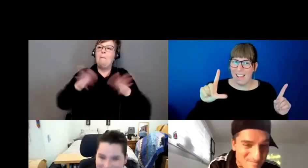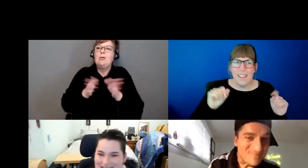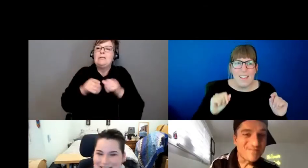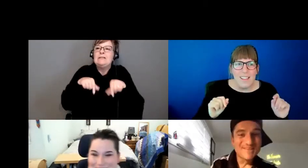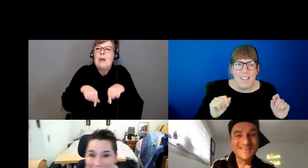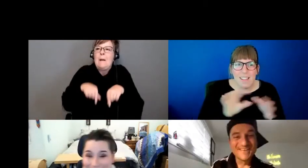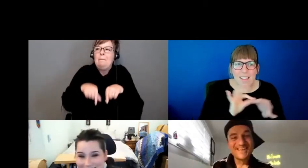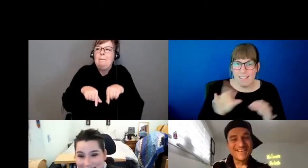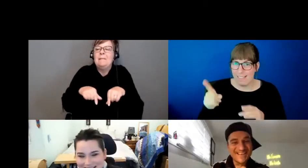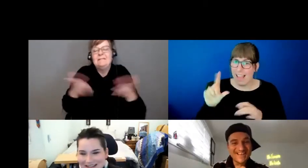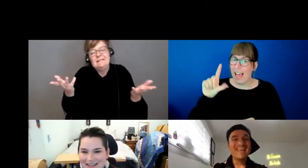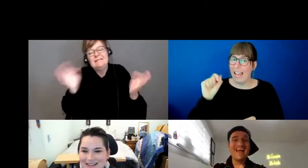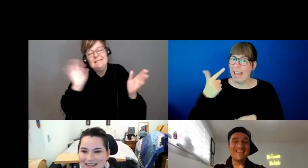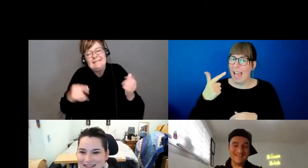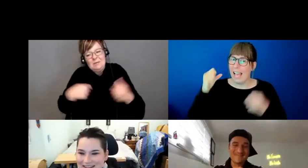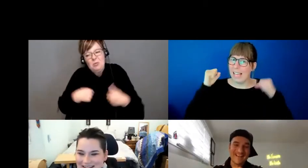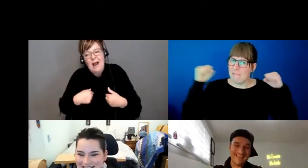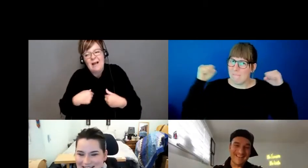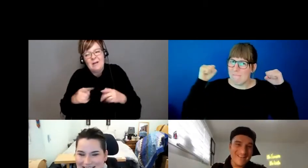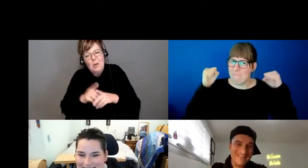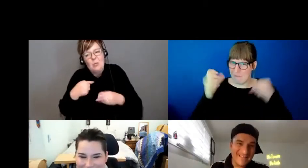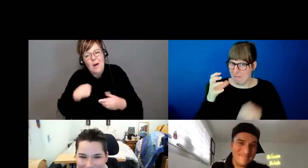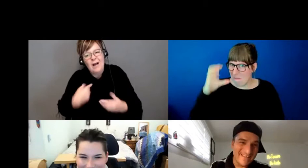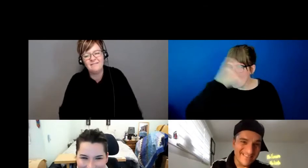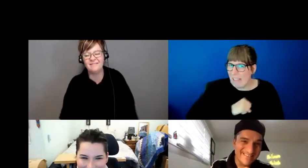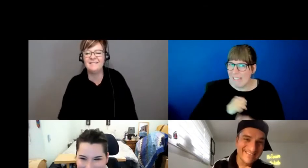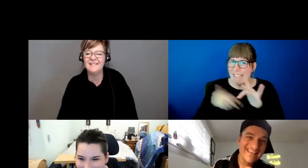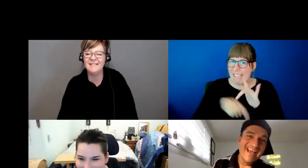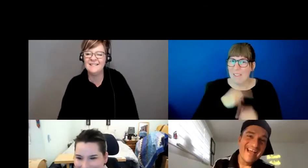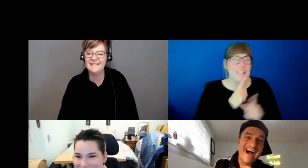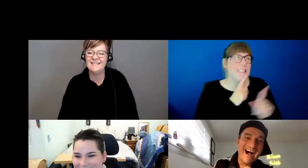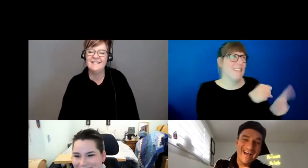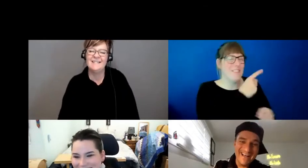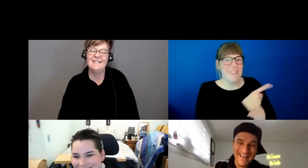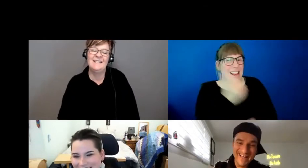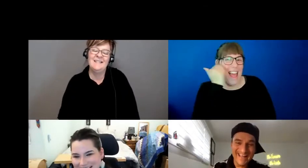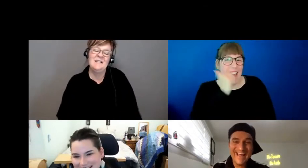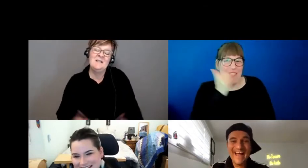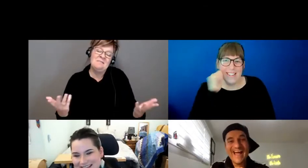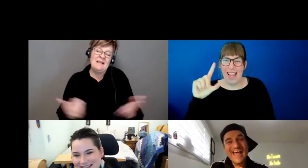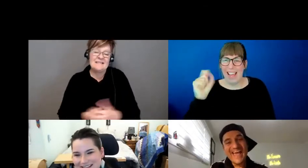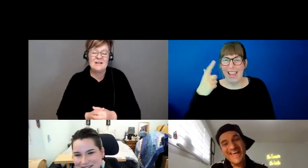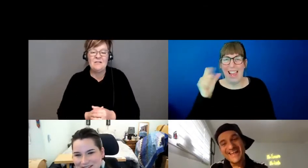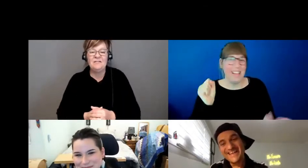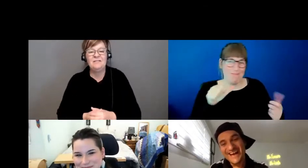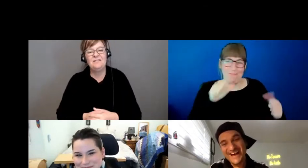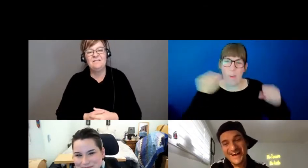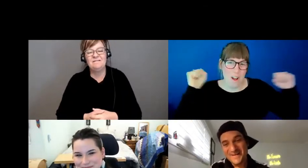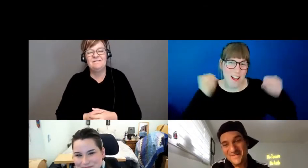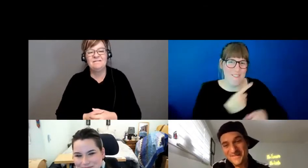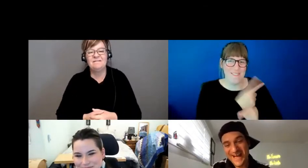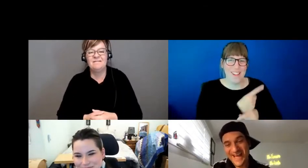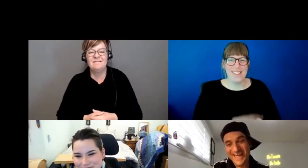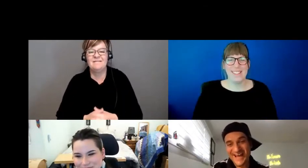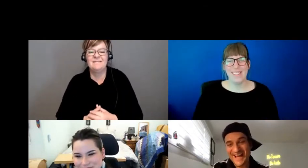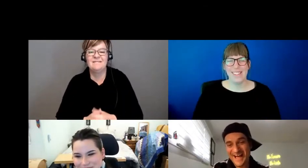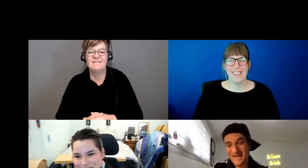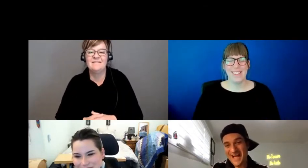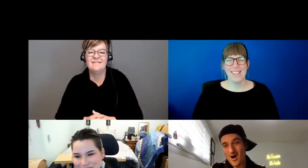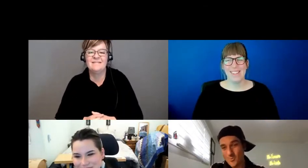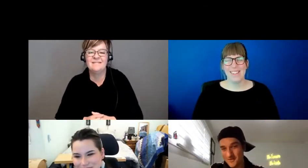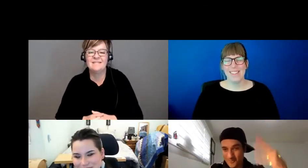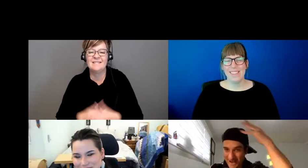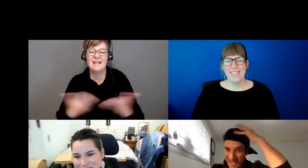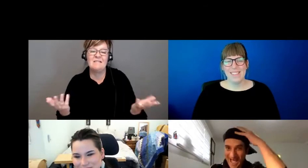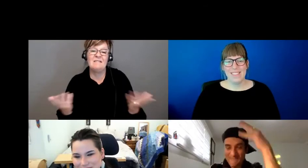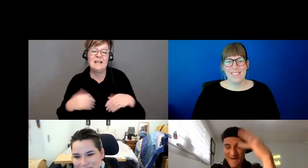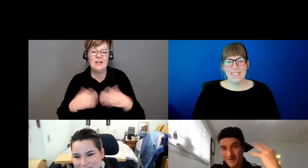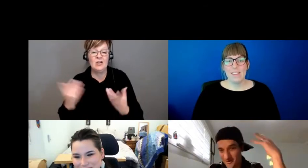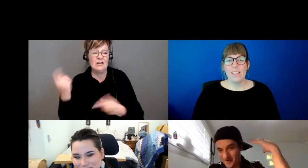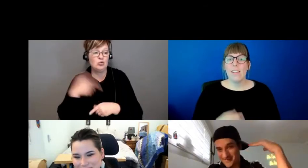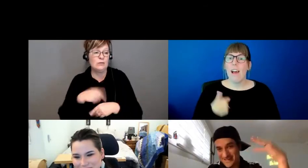SKILLED LEG DAY. >> Luca: YES, ON A DAILY BASIS. AND I ALWAYS WEAR A HAT BACKWARDS.